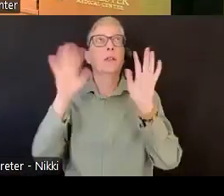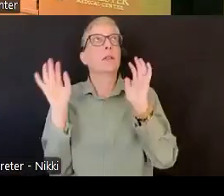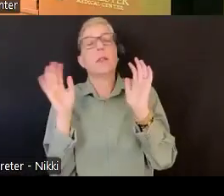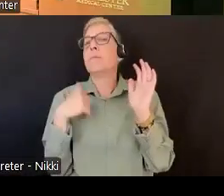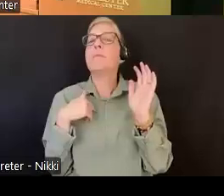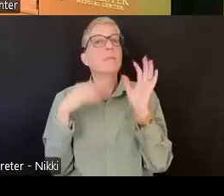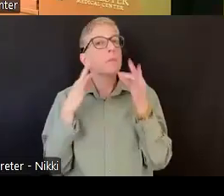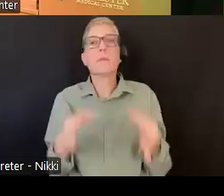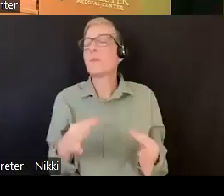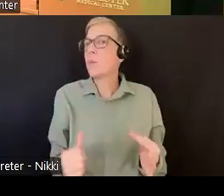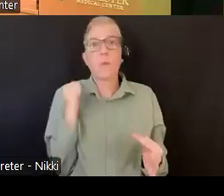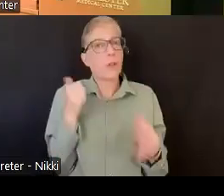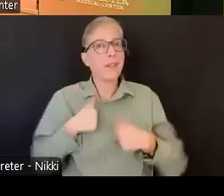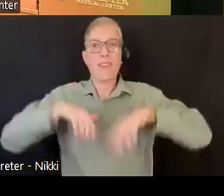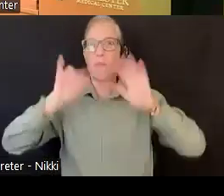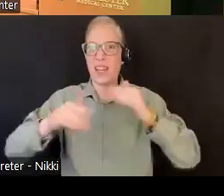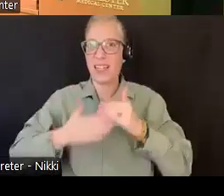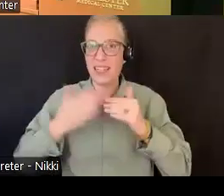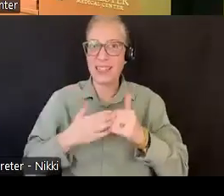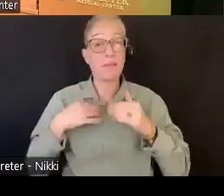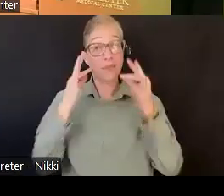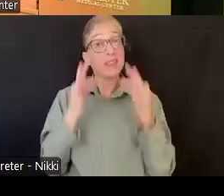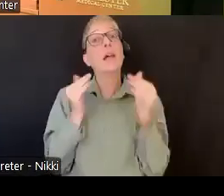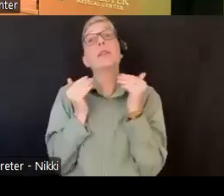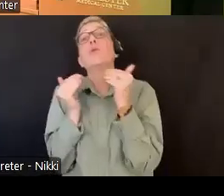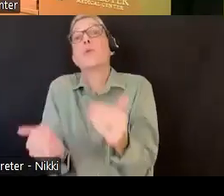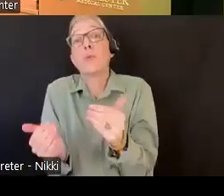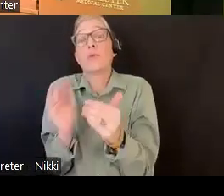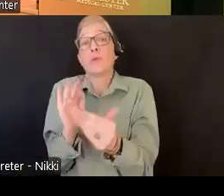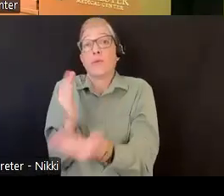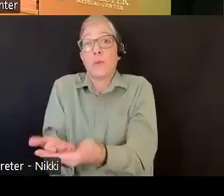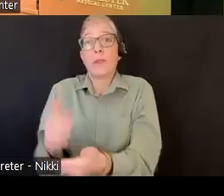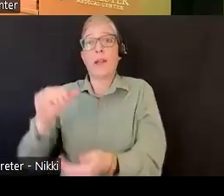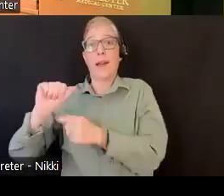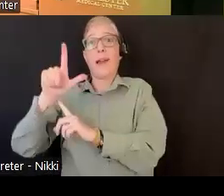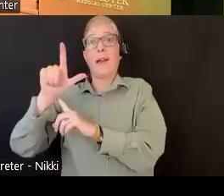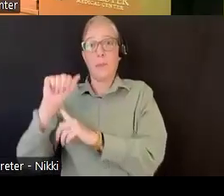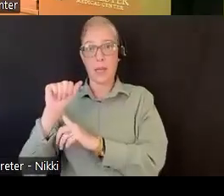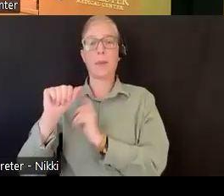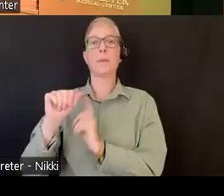an adventure and see what happens." And so, I drove to Alabama. They raised the rate of the